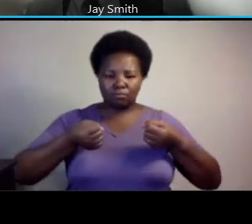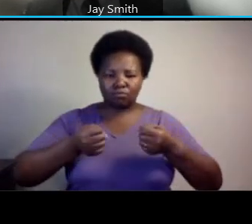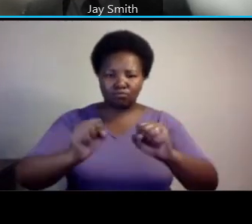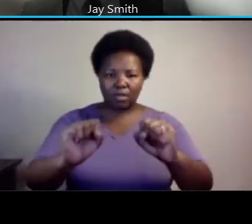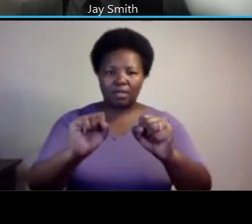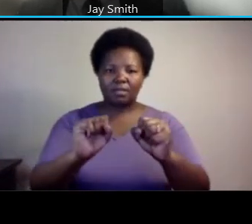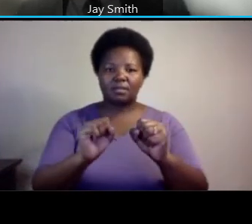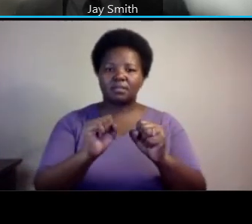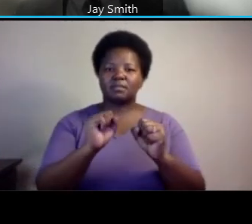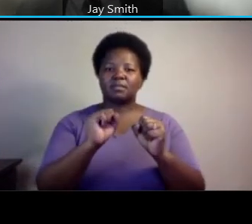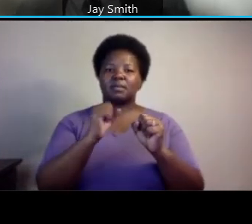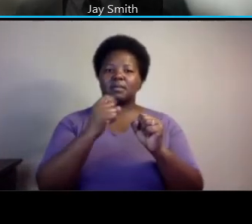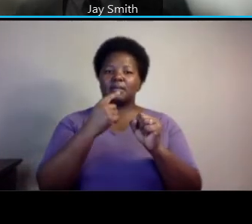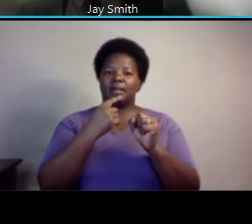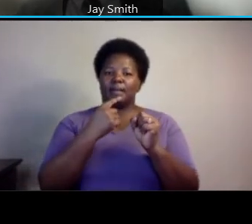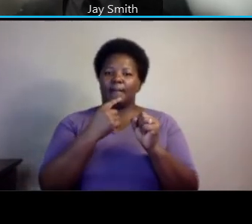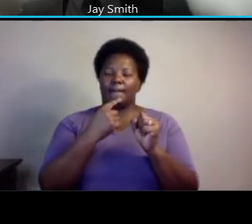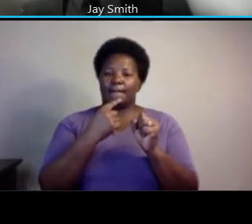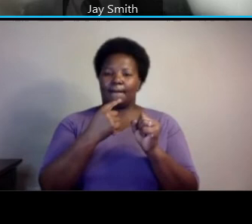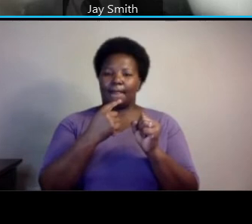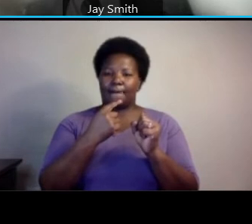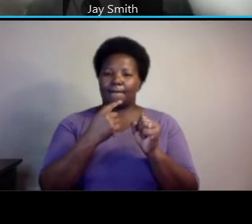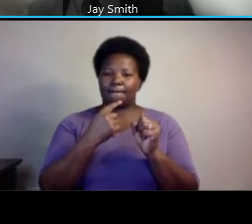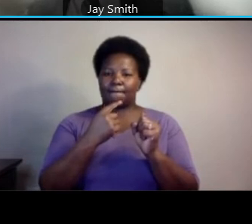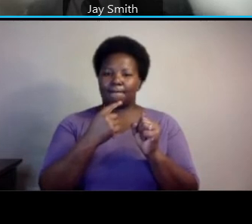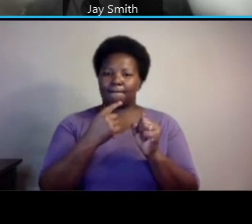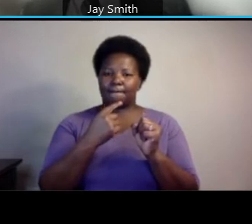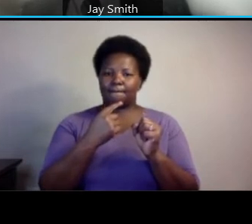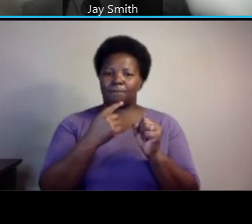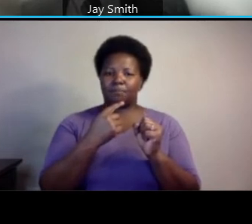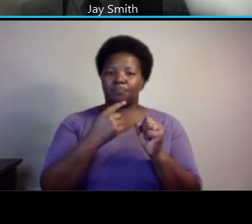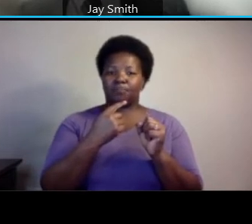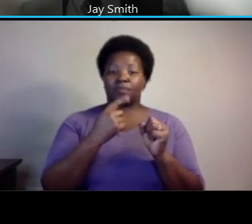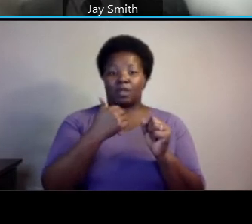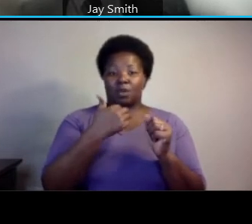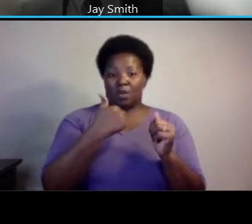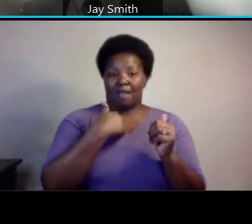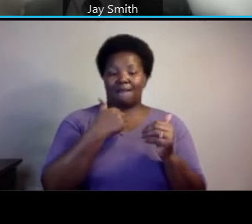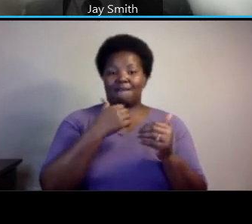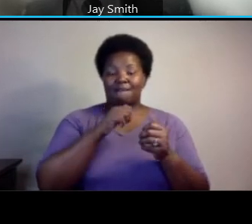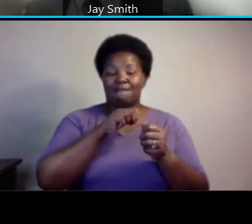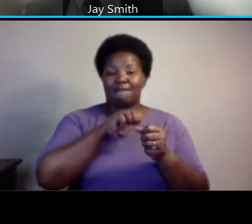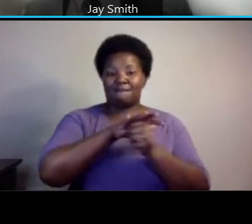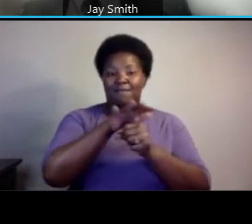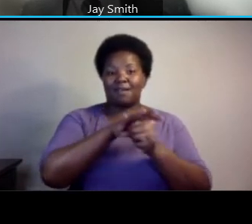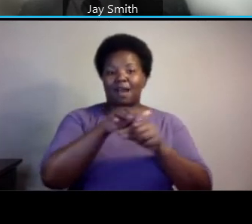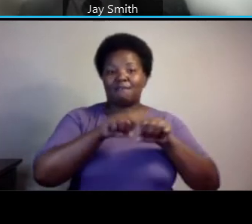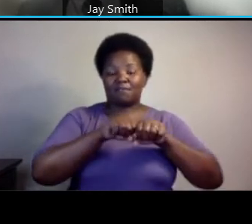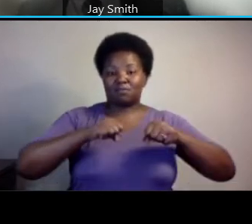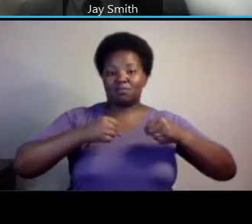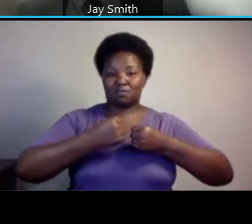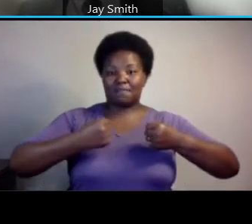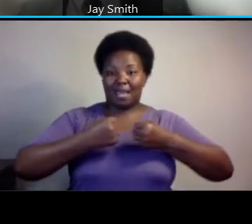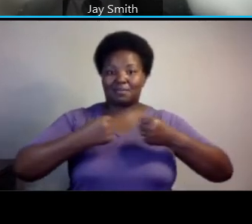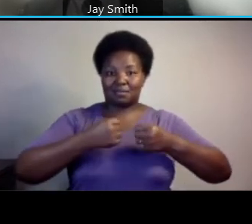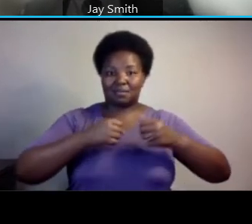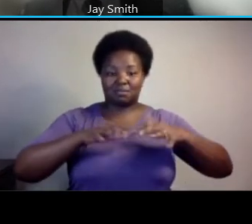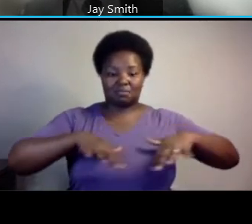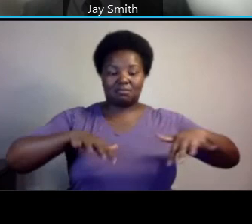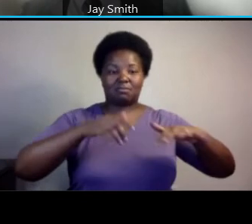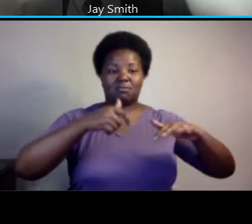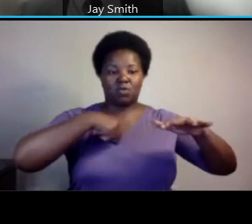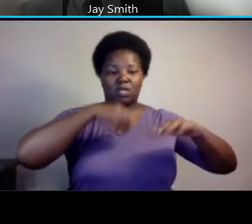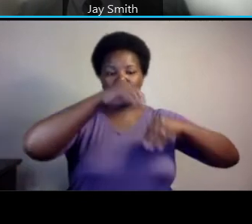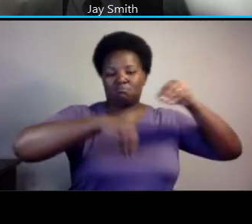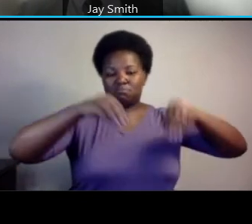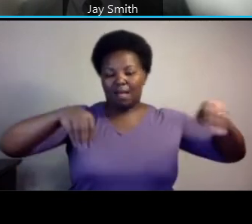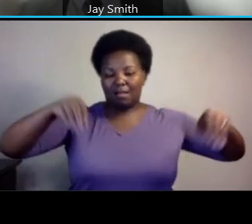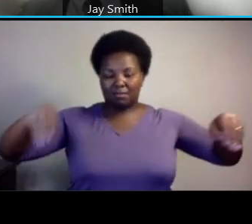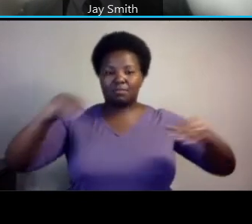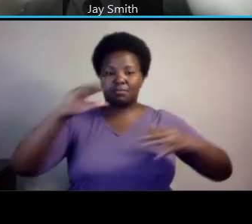foot wide uh street tree spaces so that we can use larger trees so yes throughout this this area